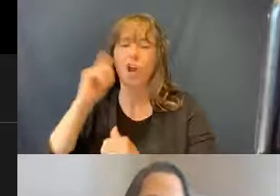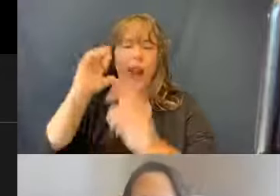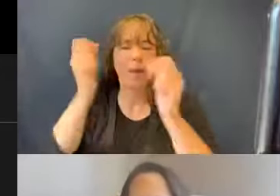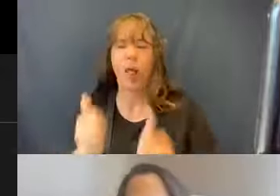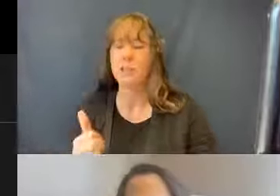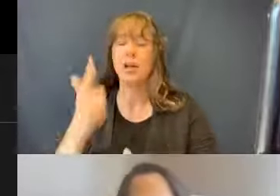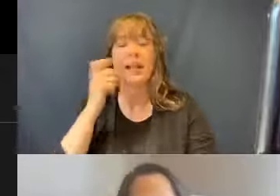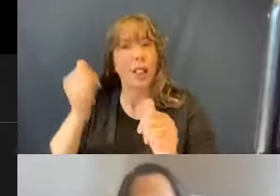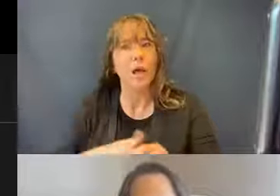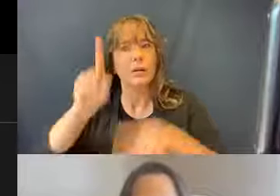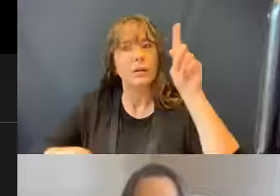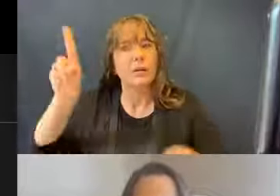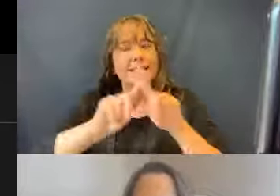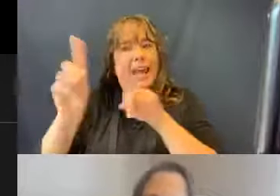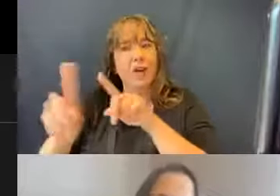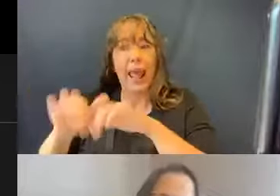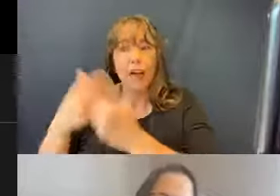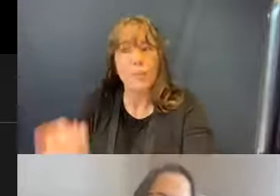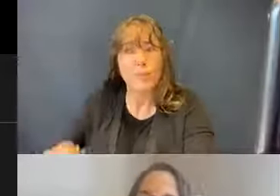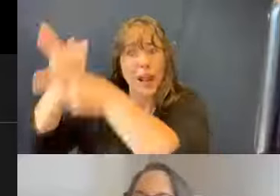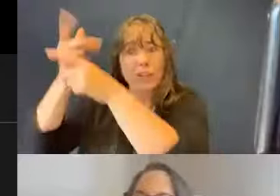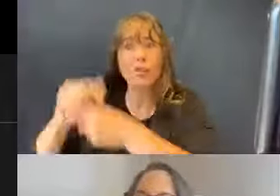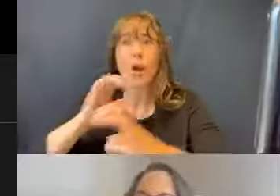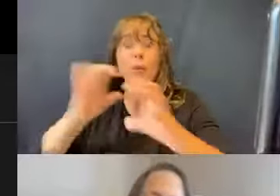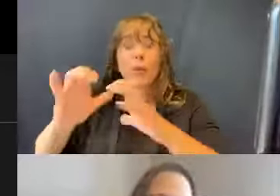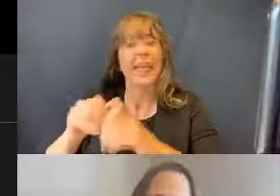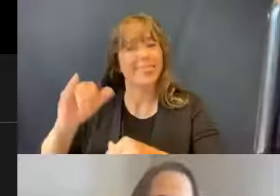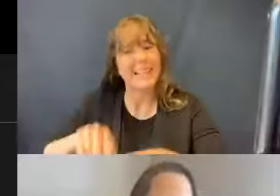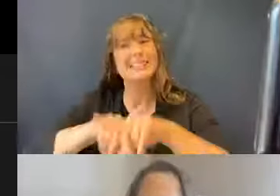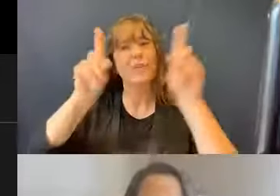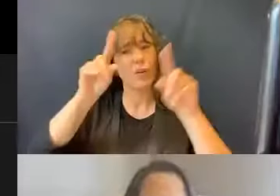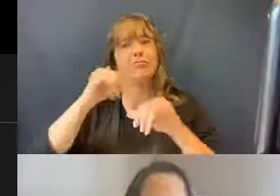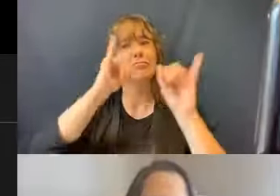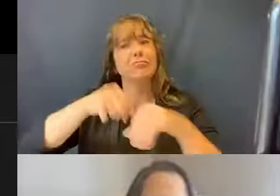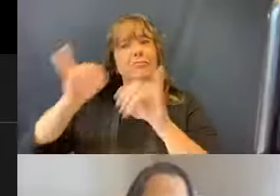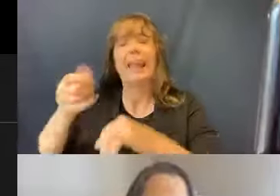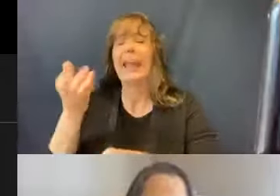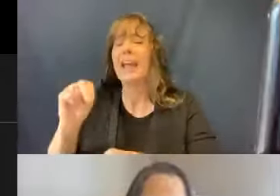we've been raised to communicate is different. Even just our own personal preferences.